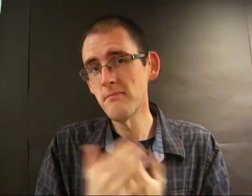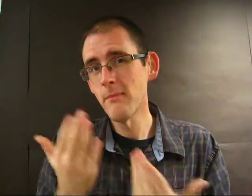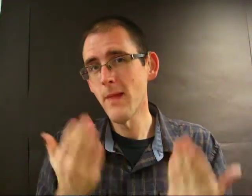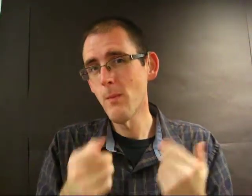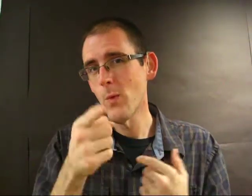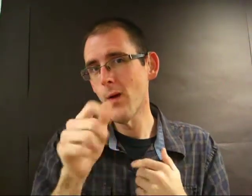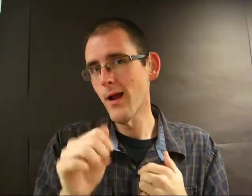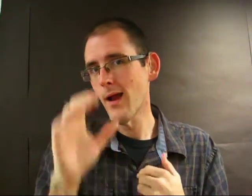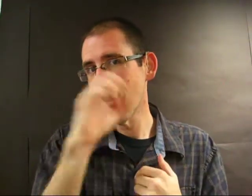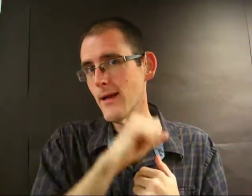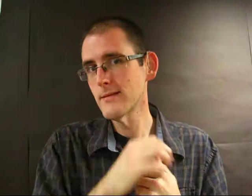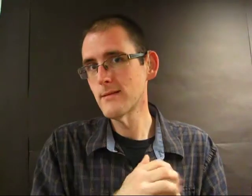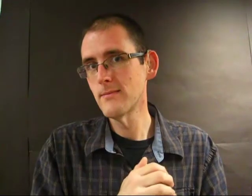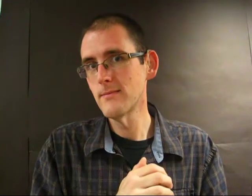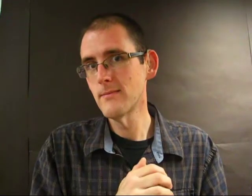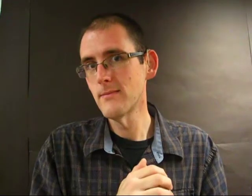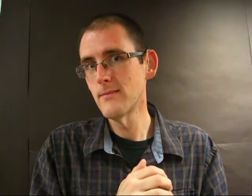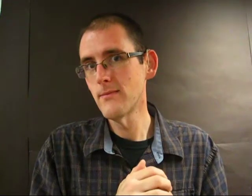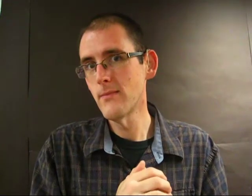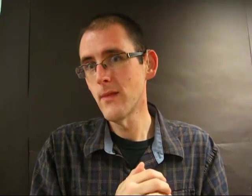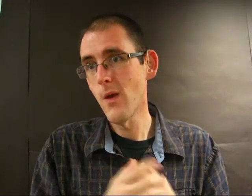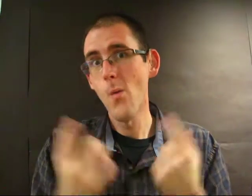Maybe you can guess.